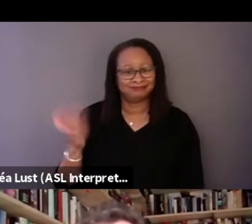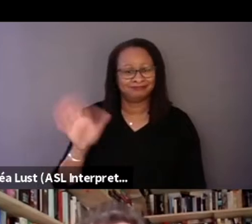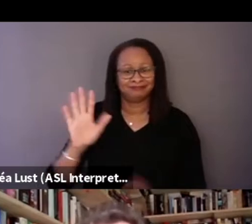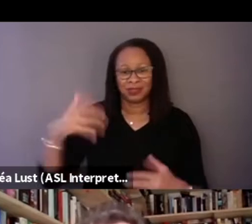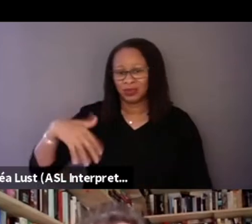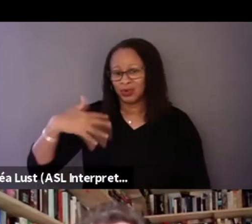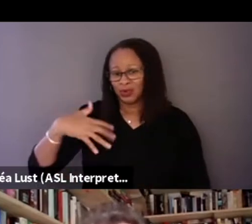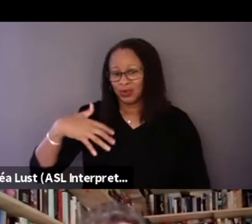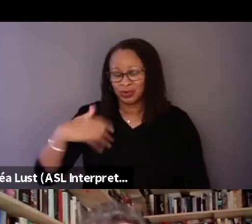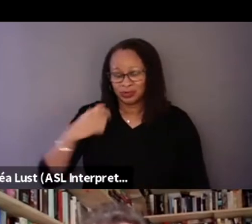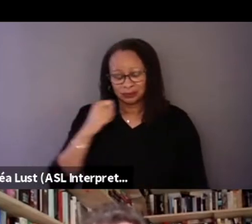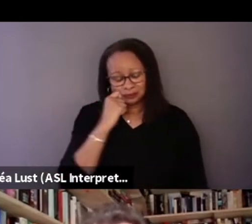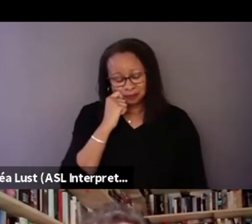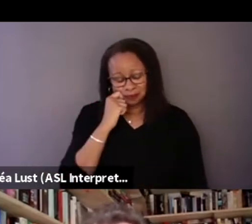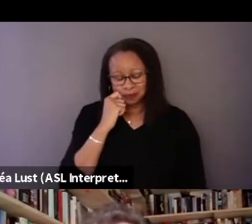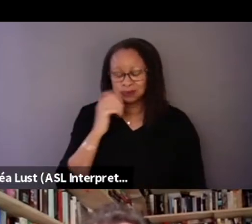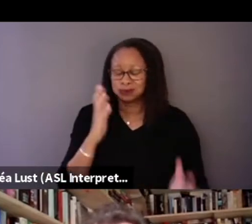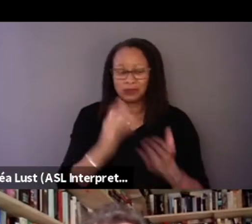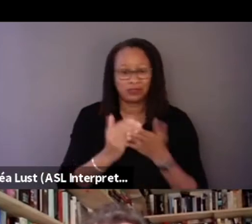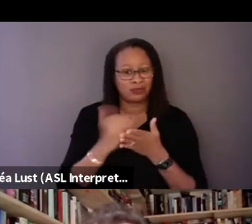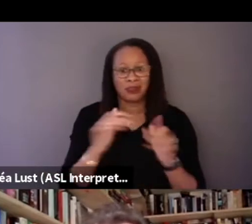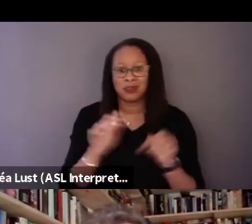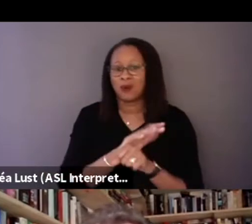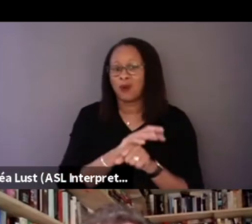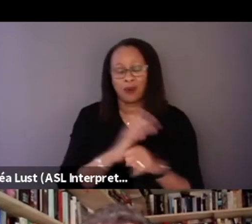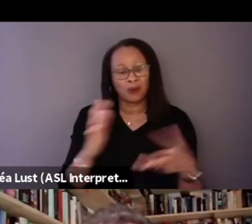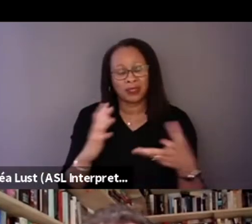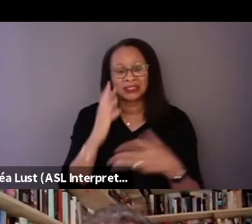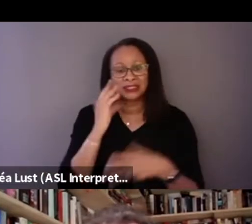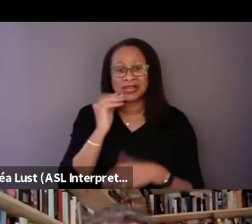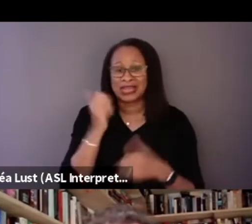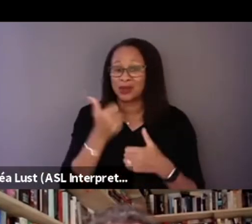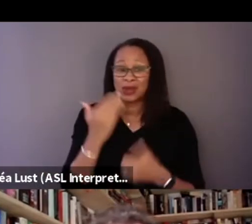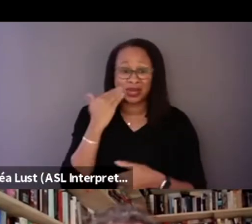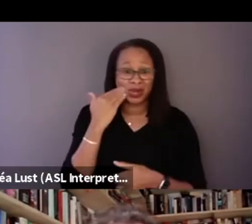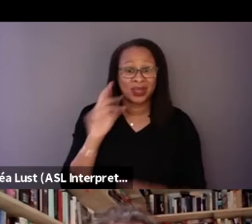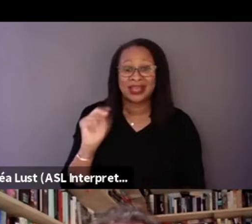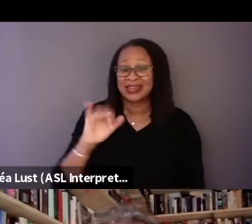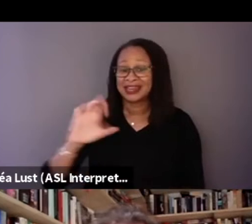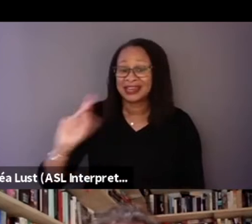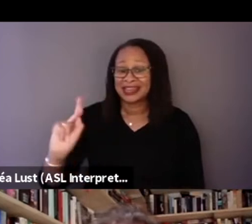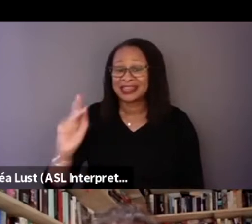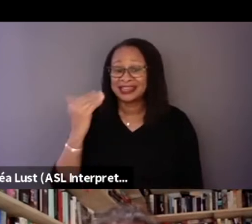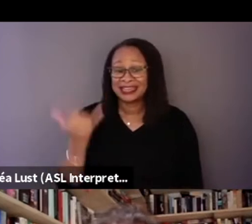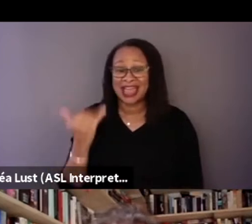through this whole experience. Anyone I know Nick, now has a young child,